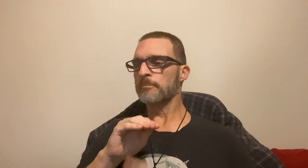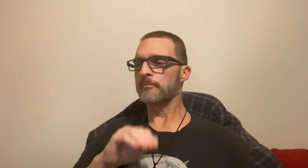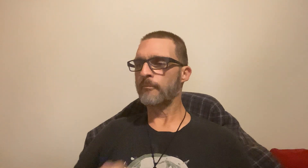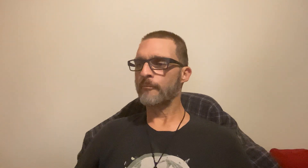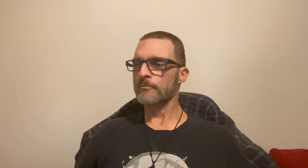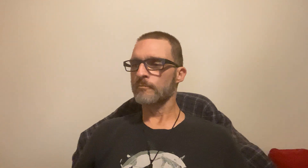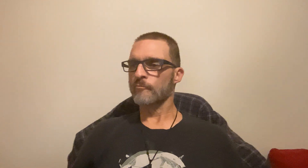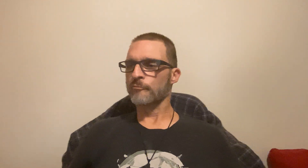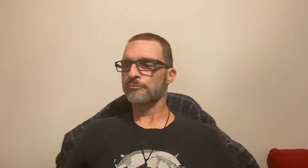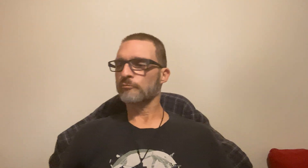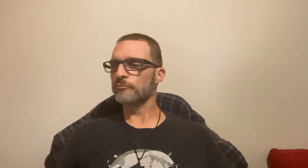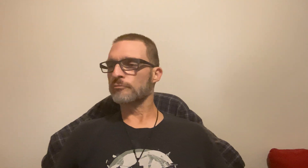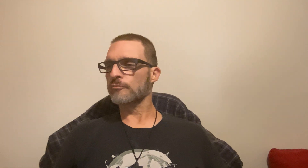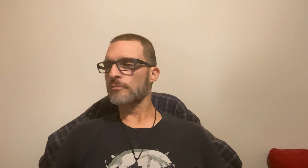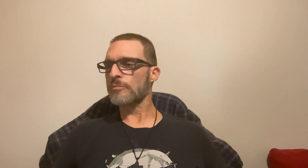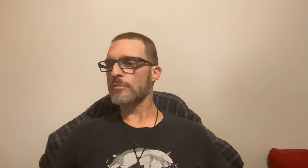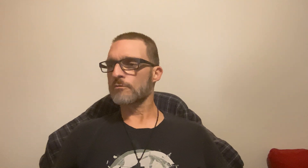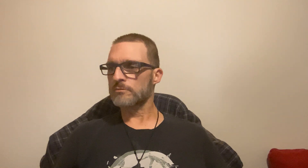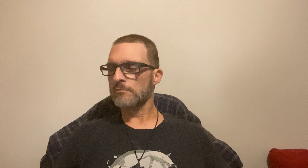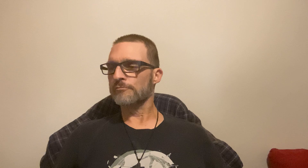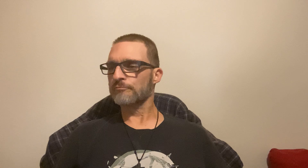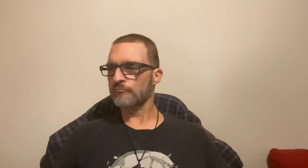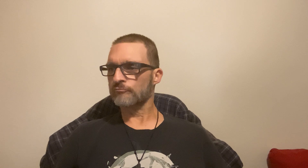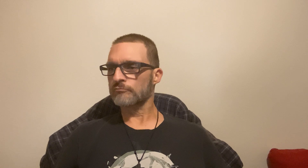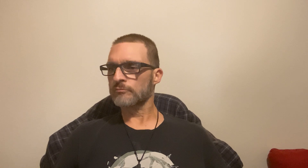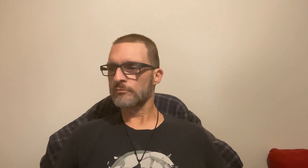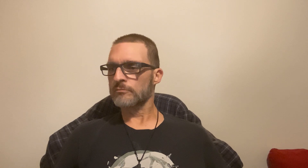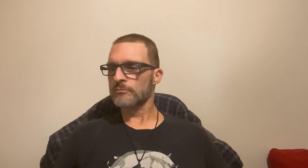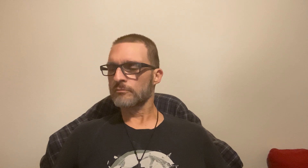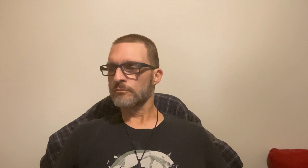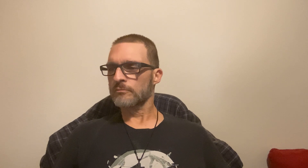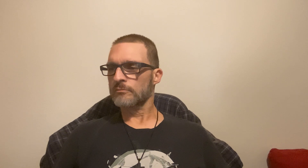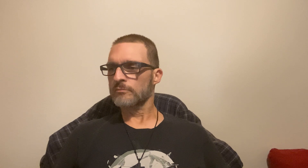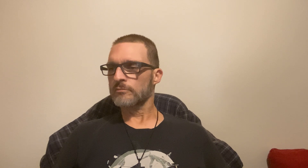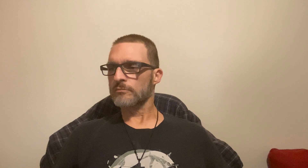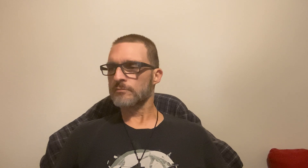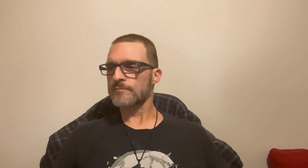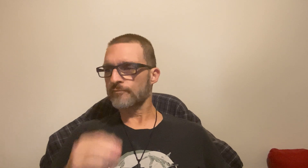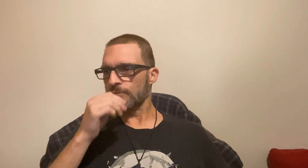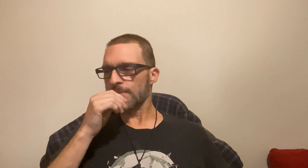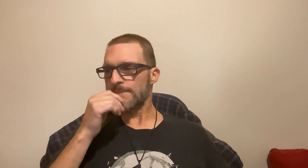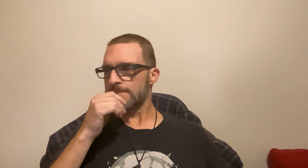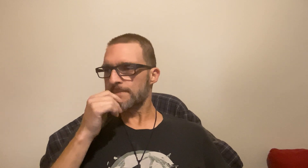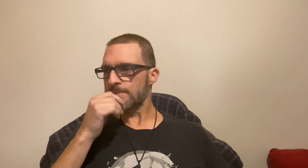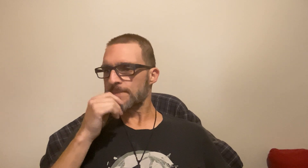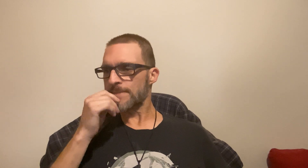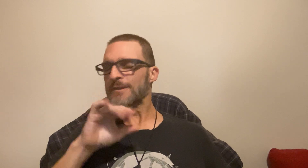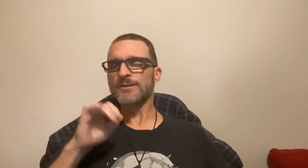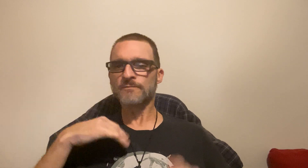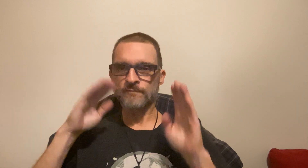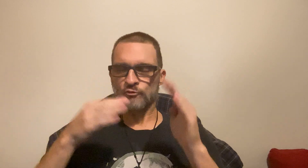I'm putting it down as a reminder.